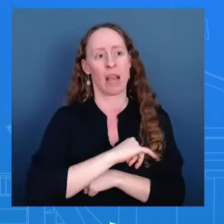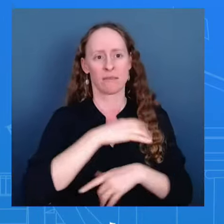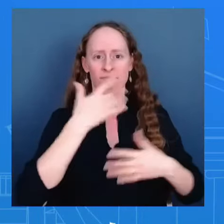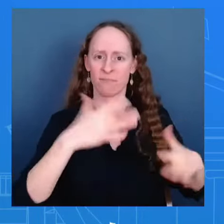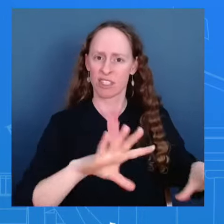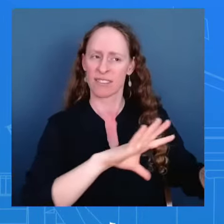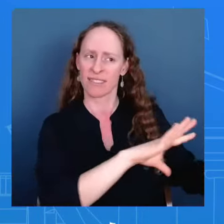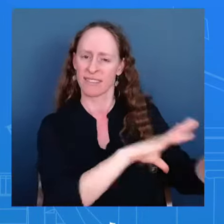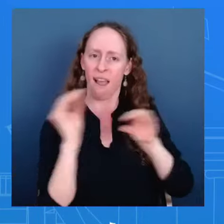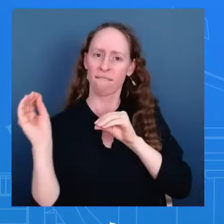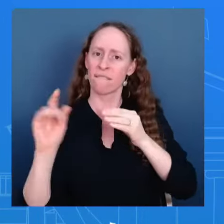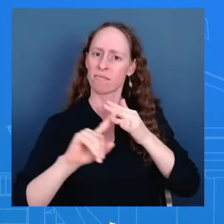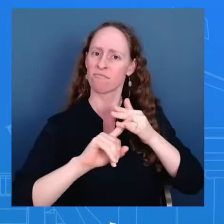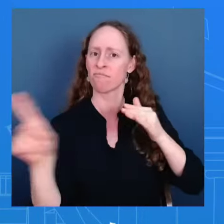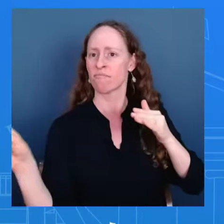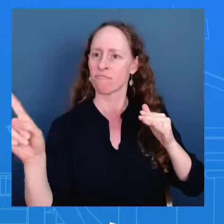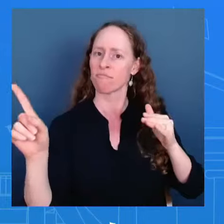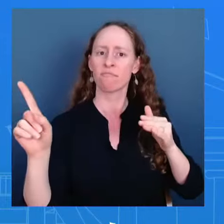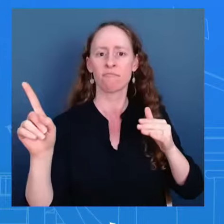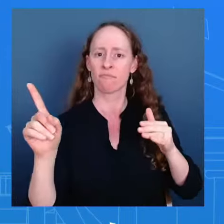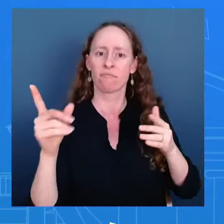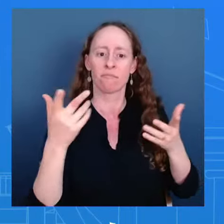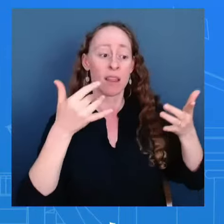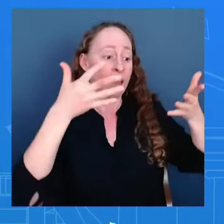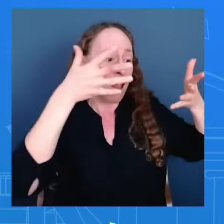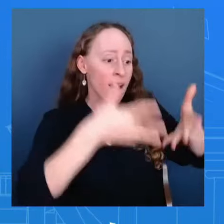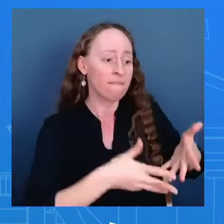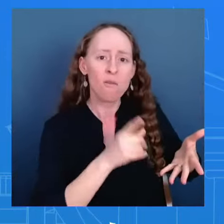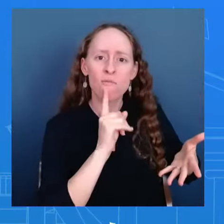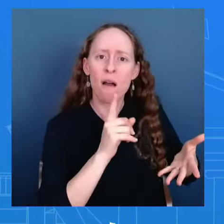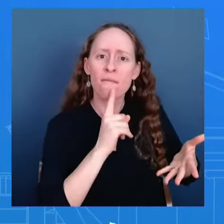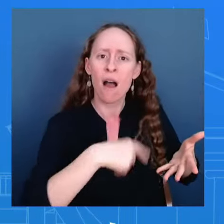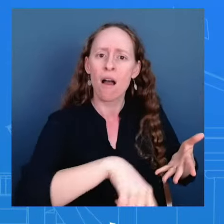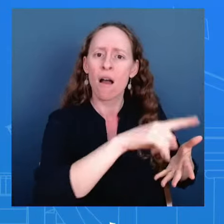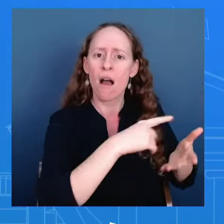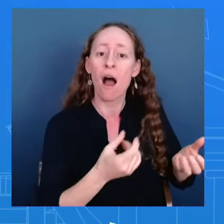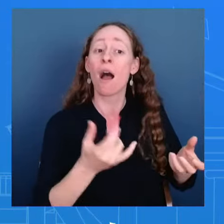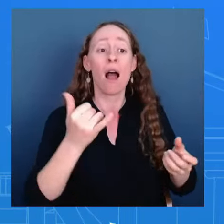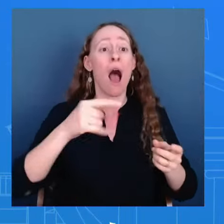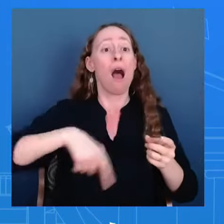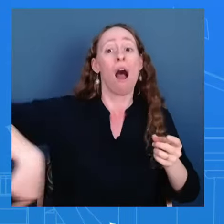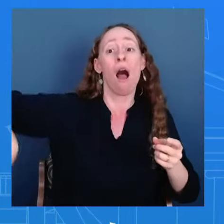and for the Palestinians that fled, just where are they? I mean, there's no safe place to go. Mr. Kirby: Let me go back